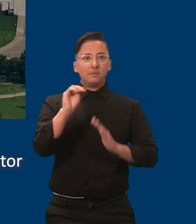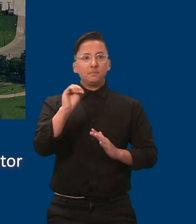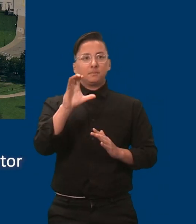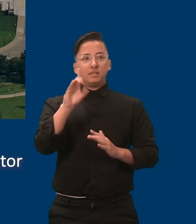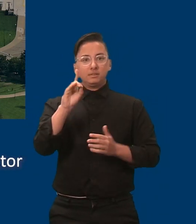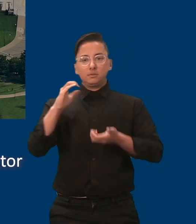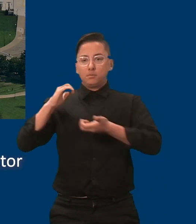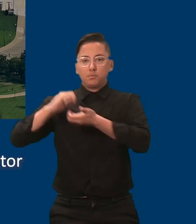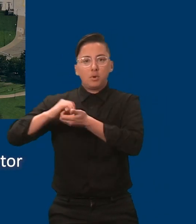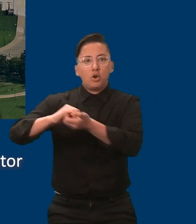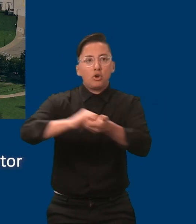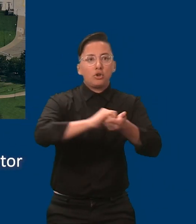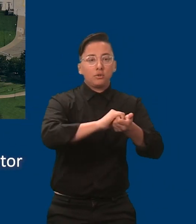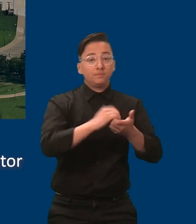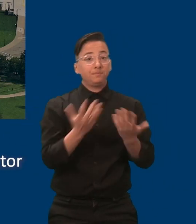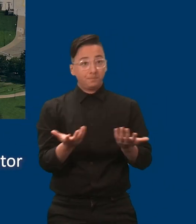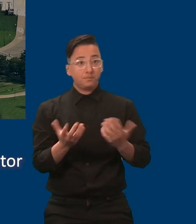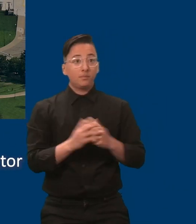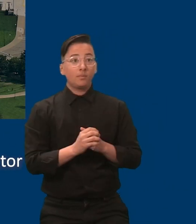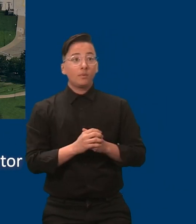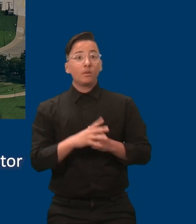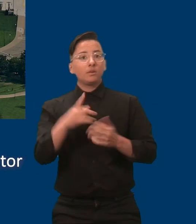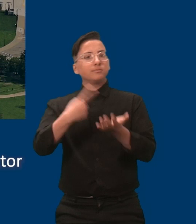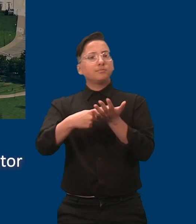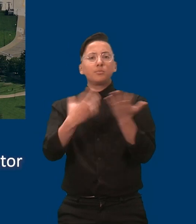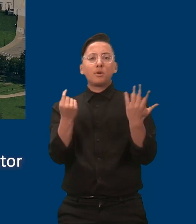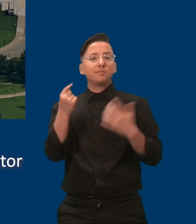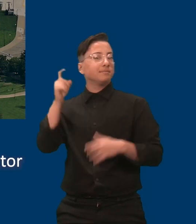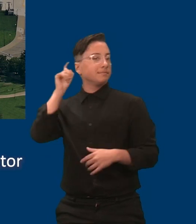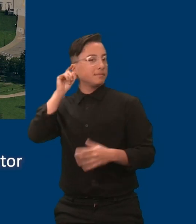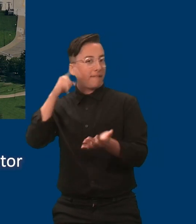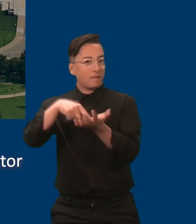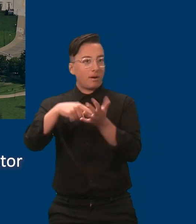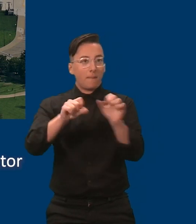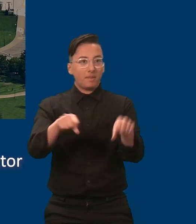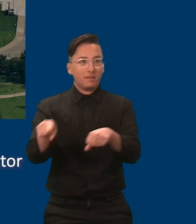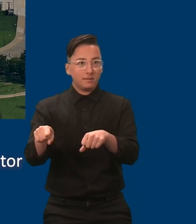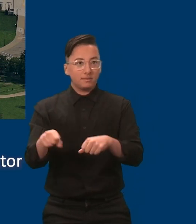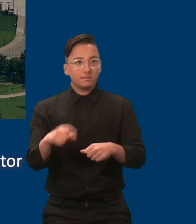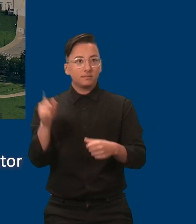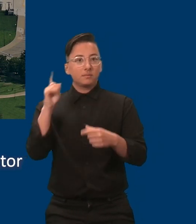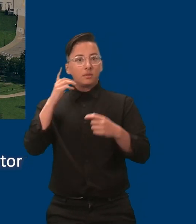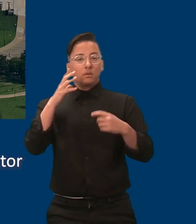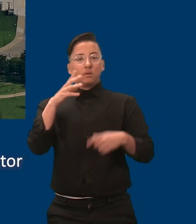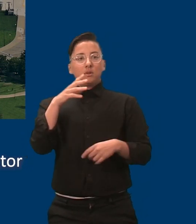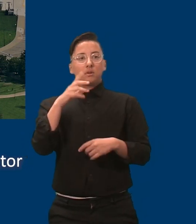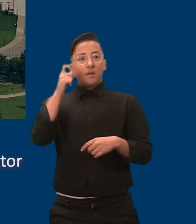affordability is Government Relations Director of the Minnesota Commission for the Deaf, DeafBlind, and Hard